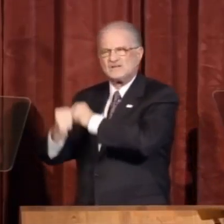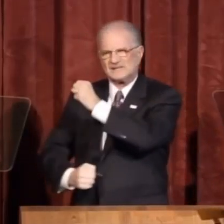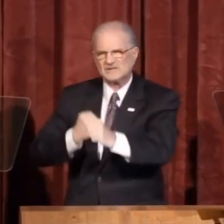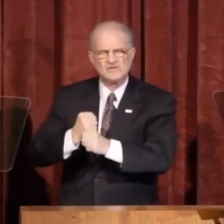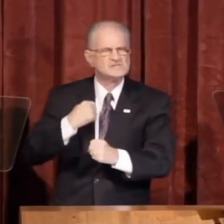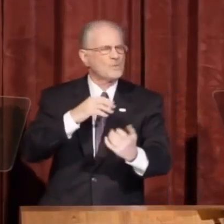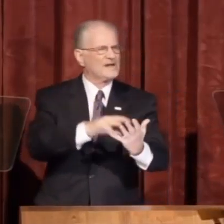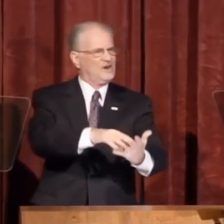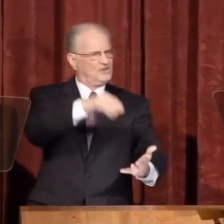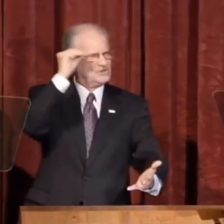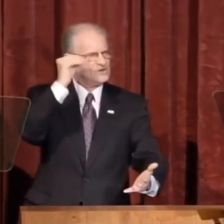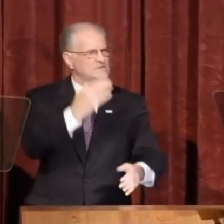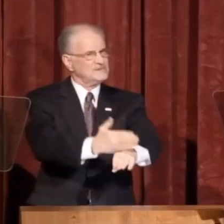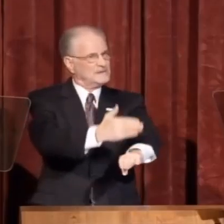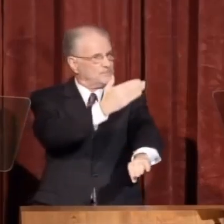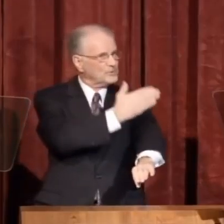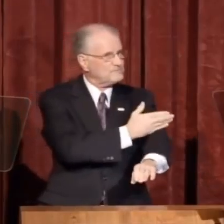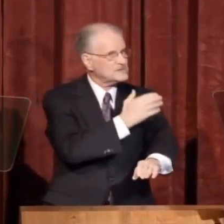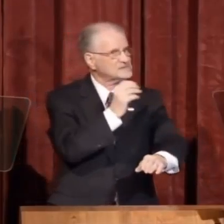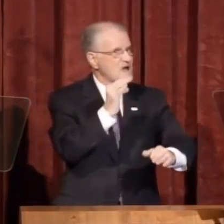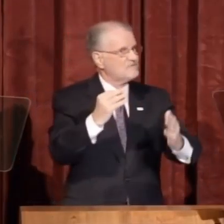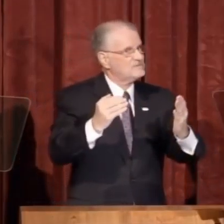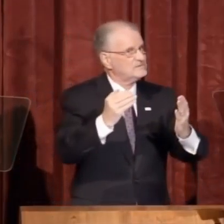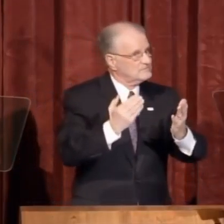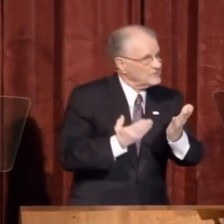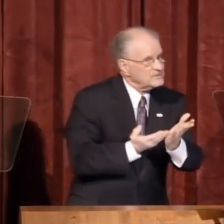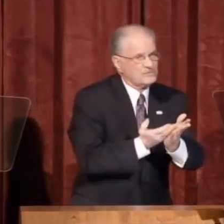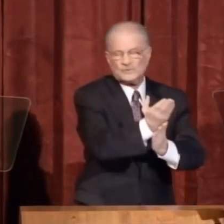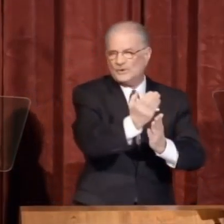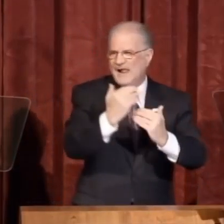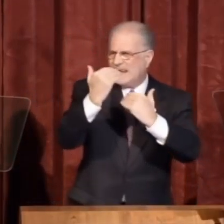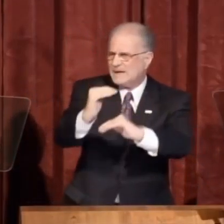or perhaps take several years to occur.